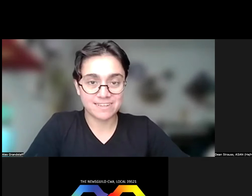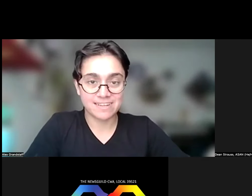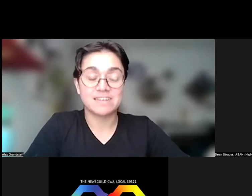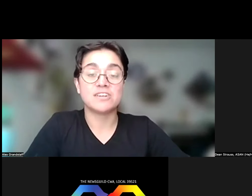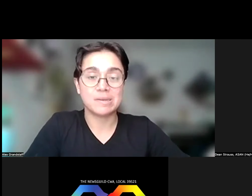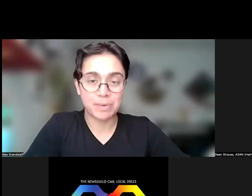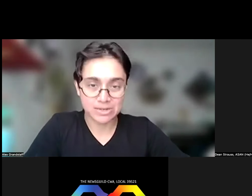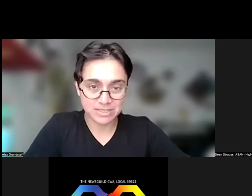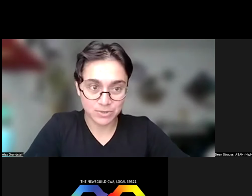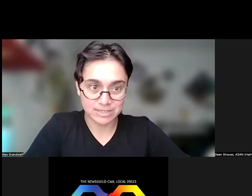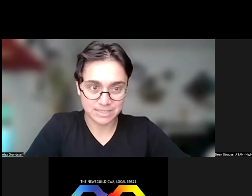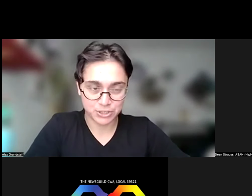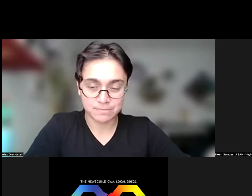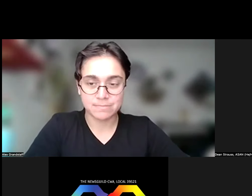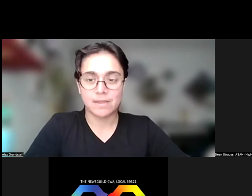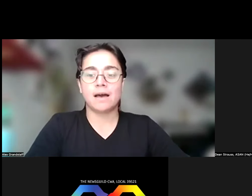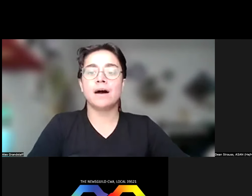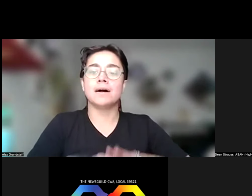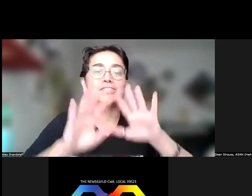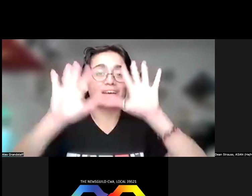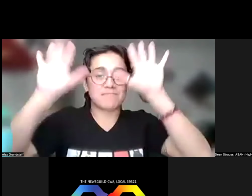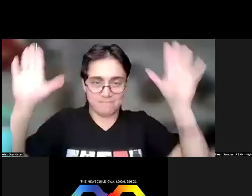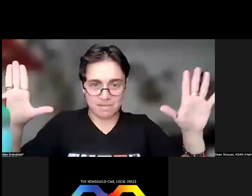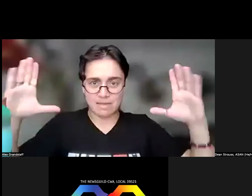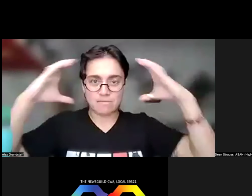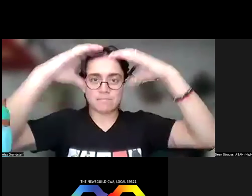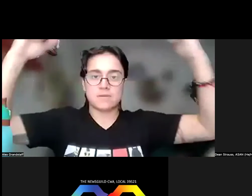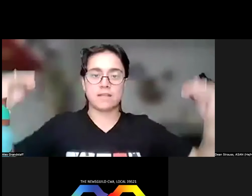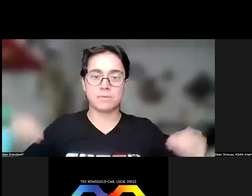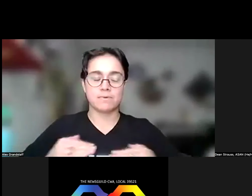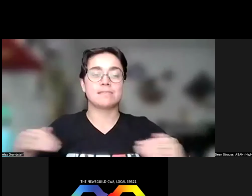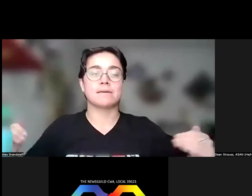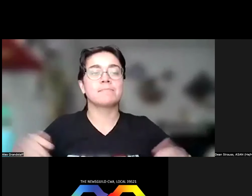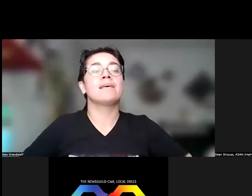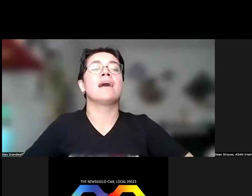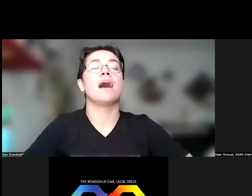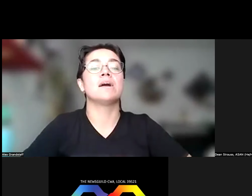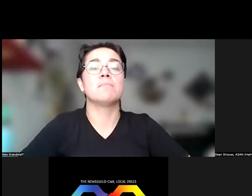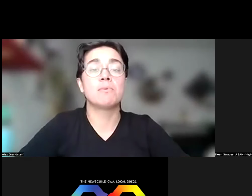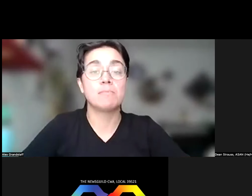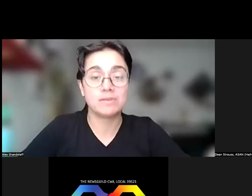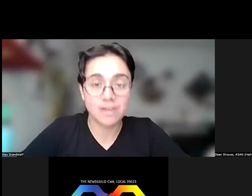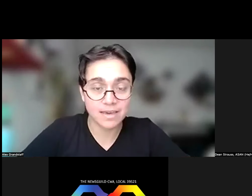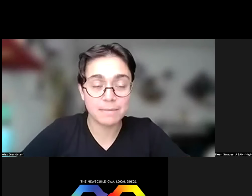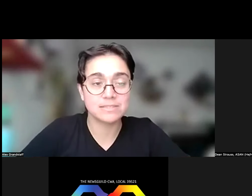endorses breaking the law. ASAN That is it is, right there. is a nonprofit and nonpartisan organization.